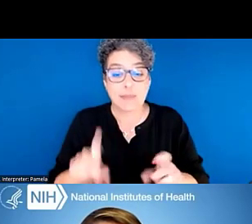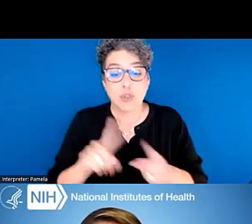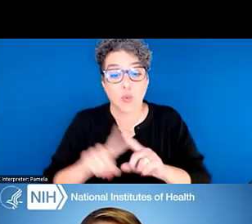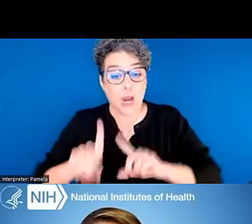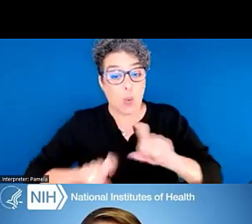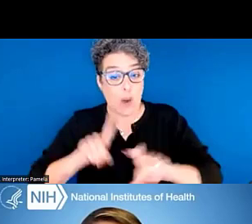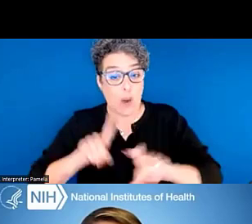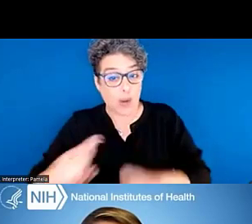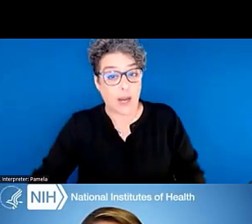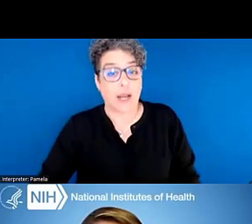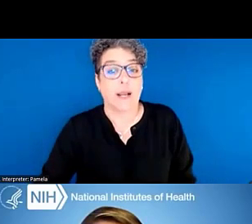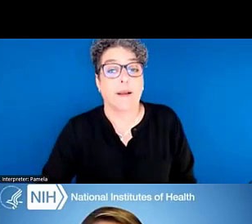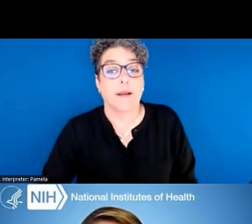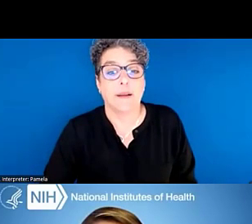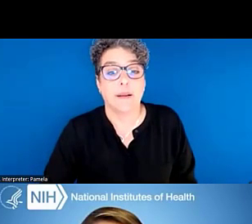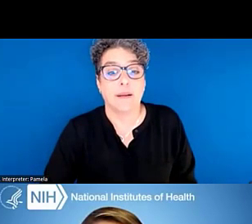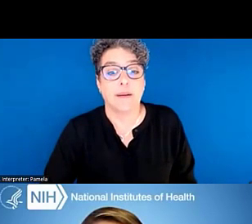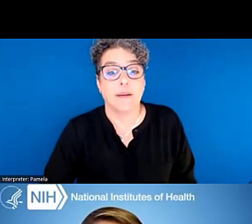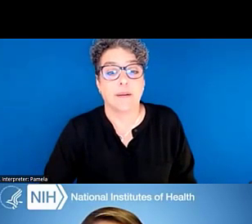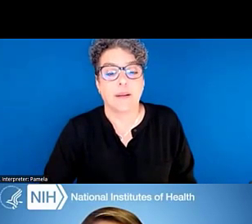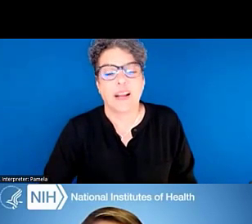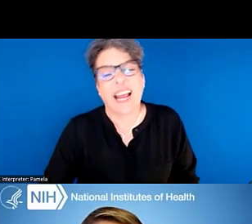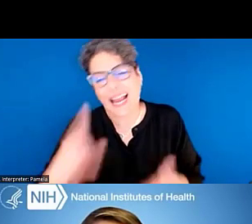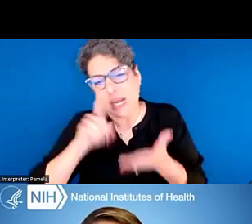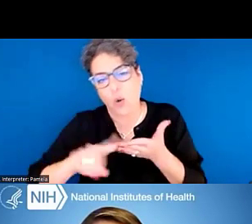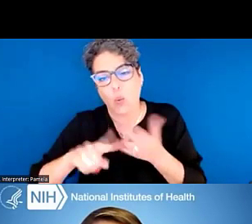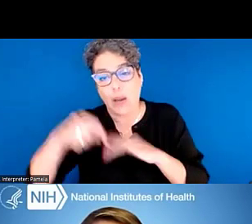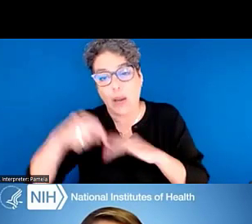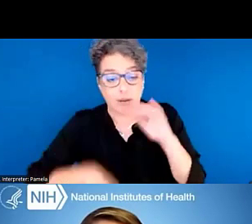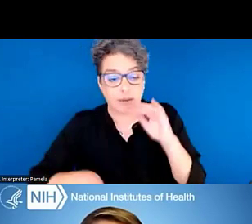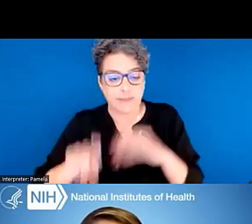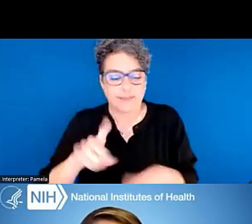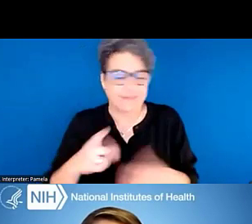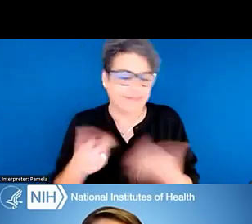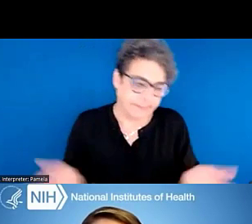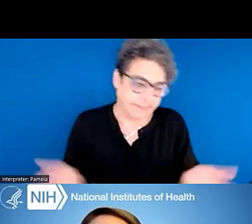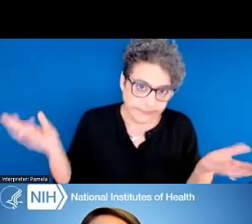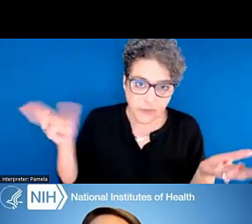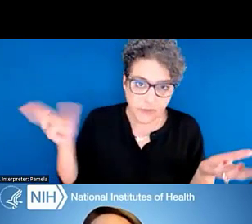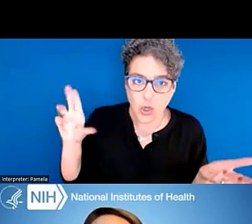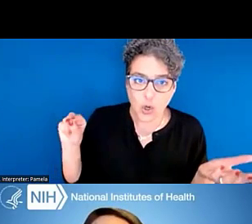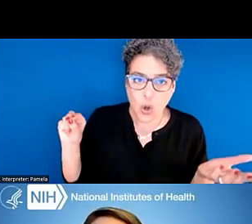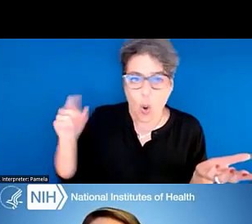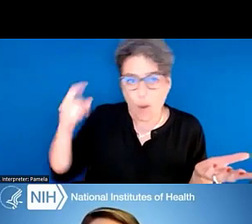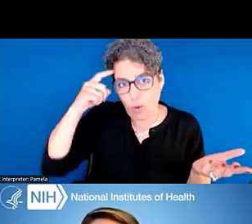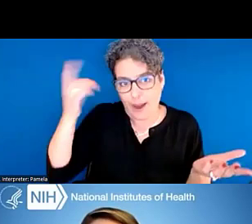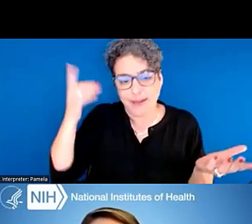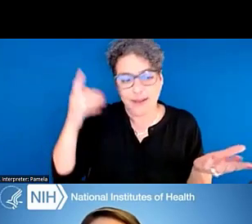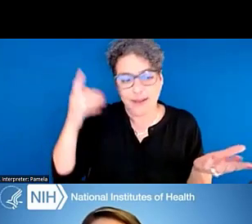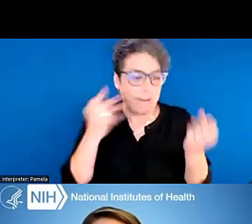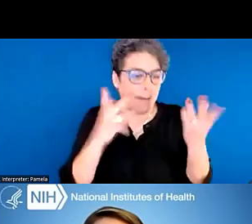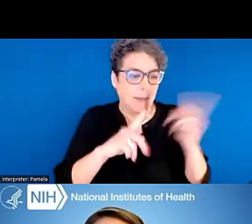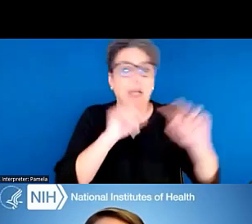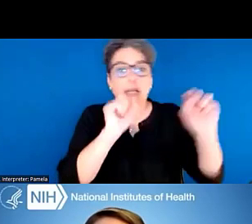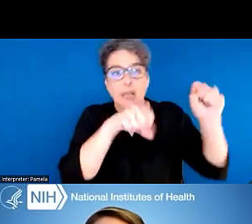That's a no-brainer. Yes. Yes. Elyse Sullivan: And we've got a lot of yeses in the chat.